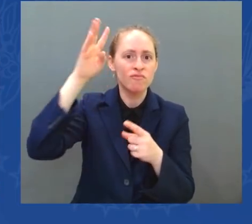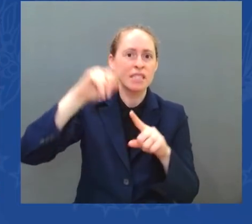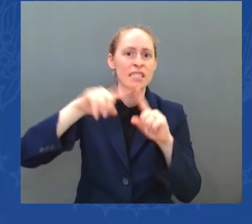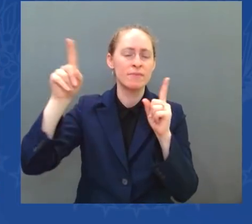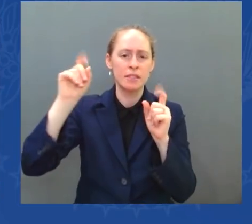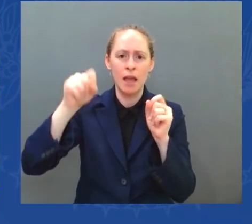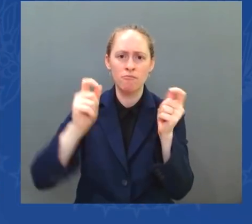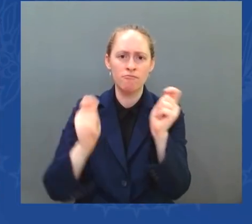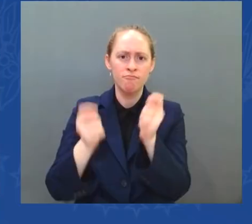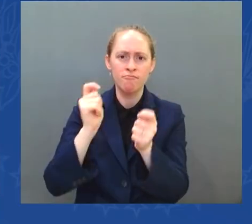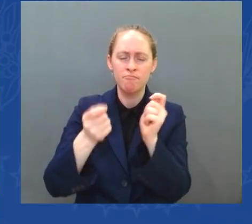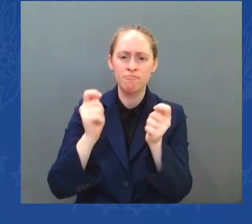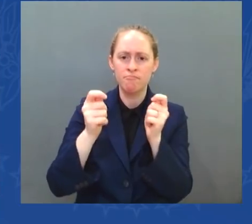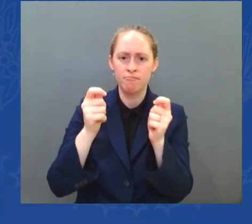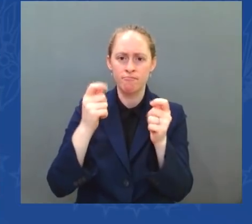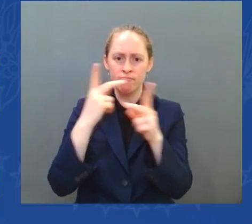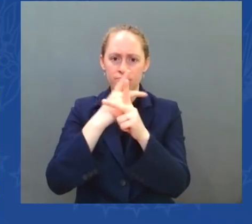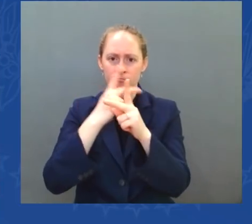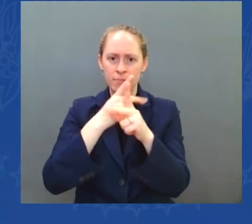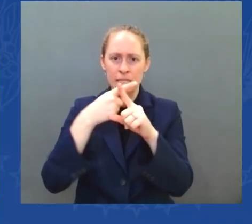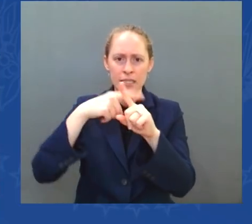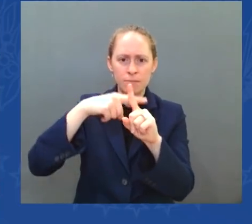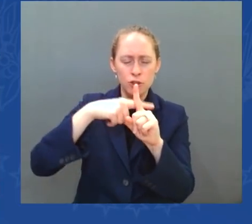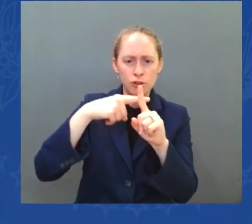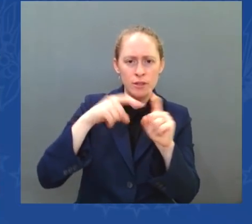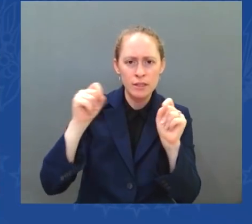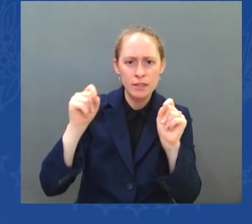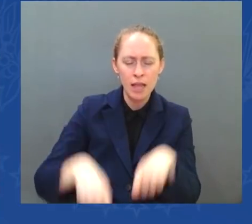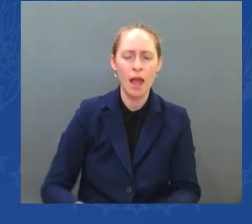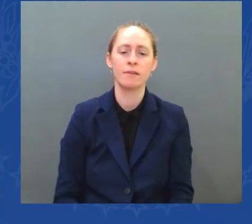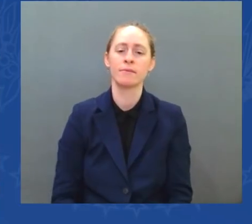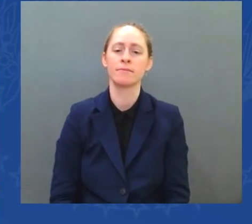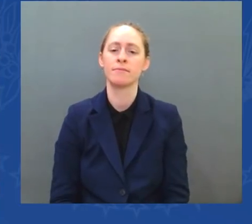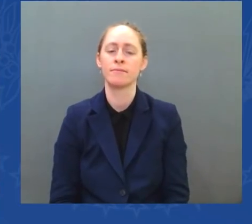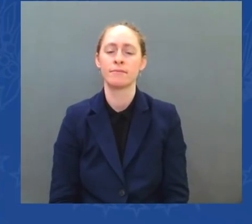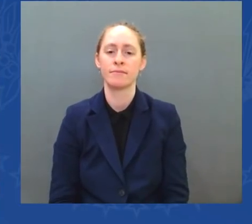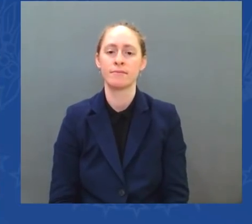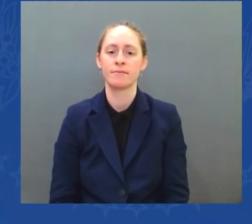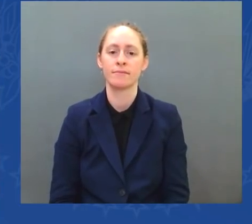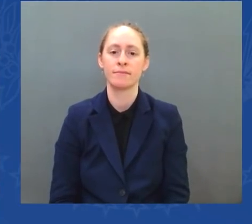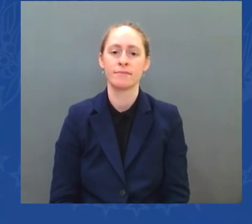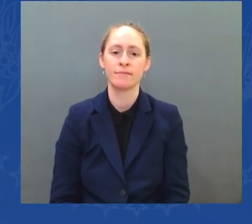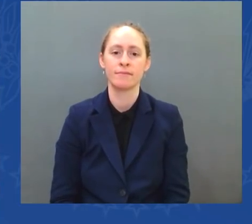Above all, you're making Greensboro a place where the future is being written, not a joke.